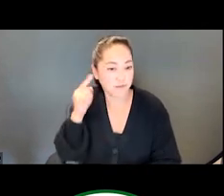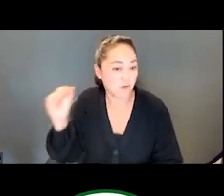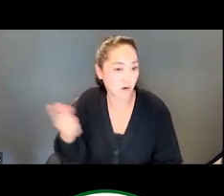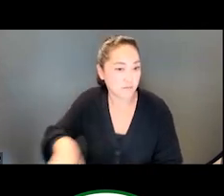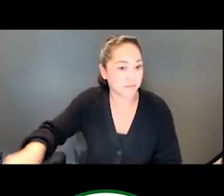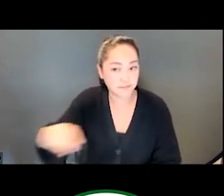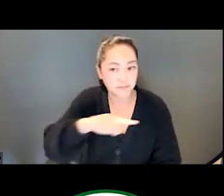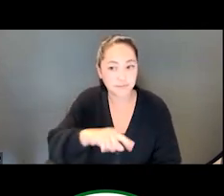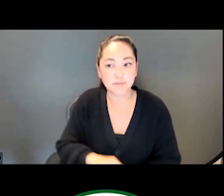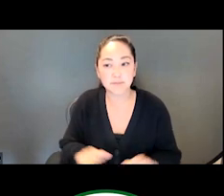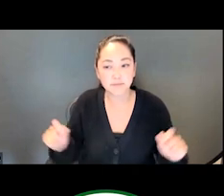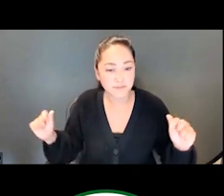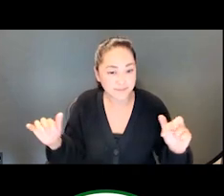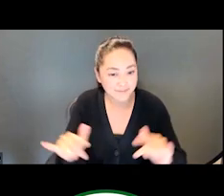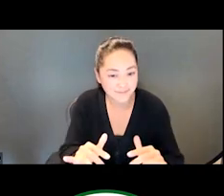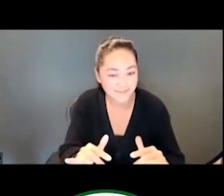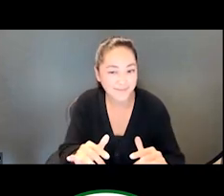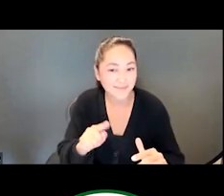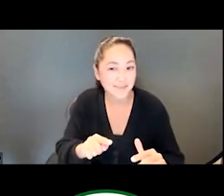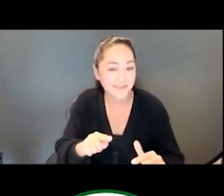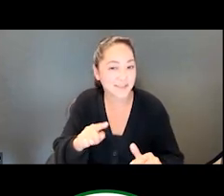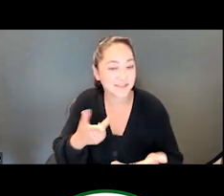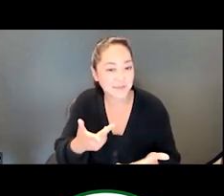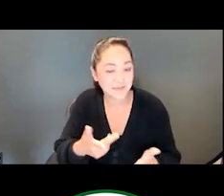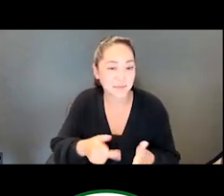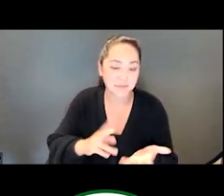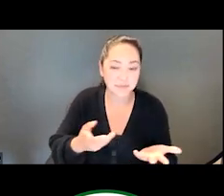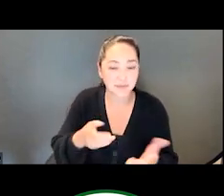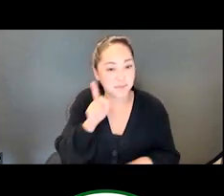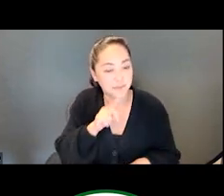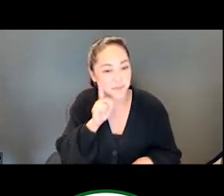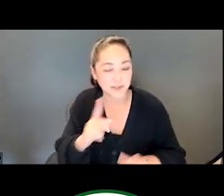throughout the conference and envision a future where the warm glow of accessibility.